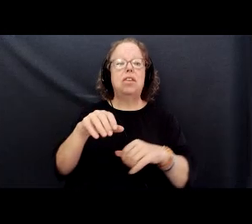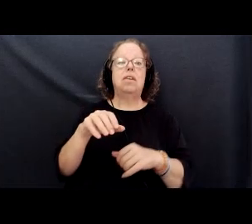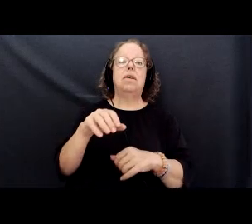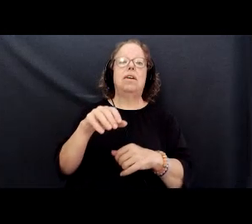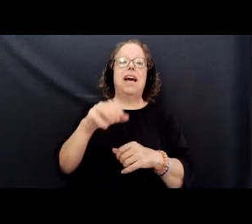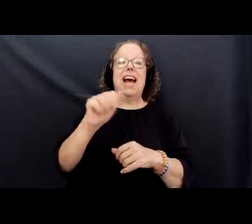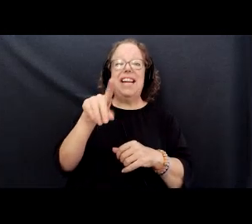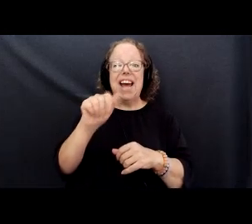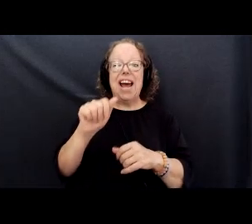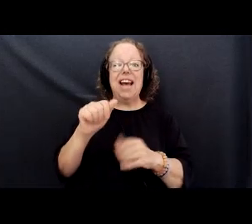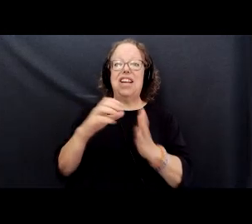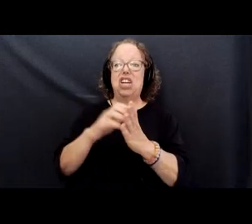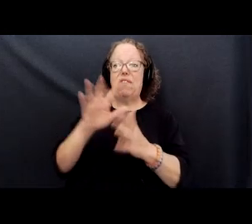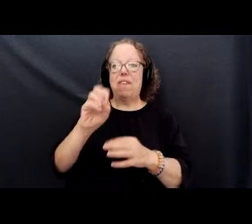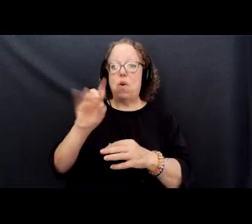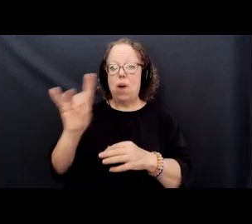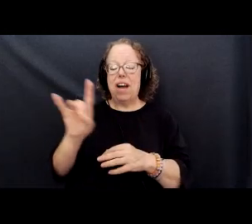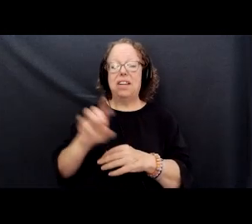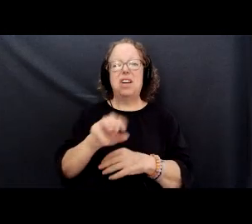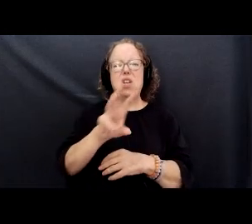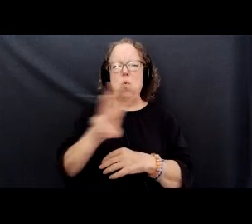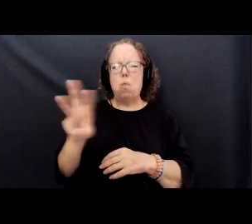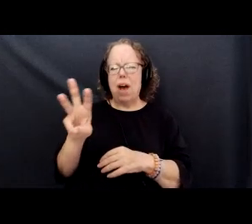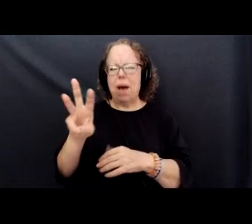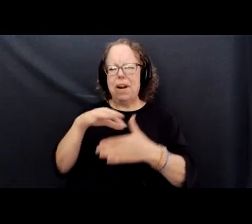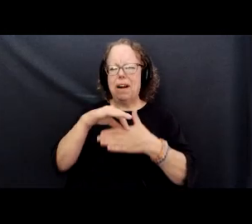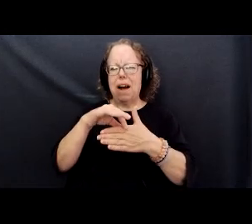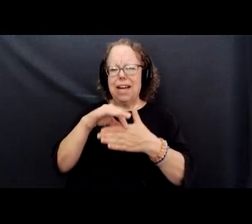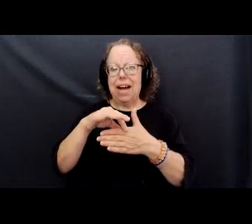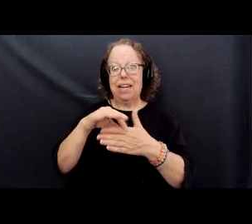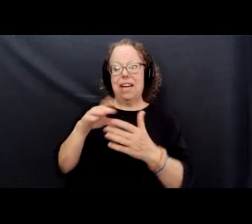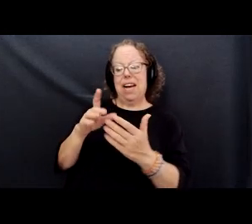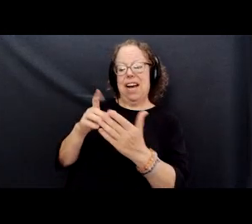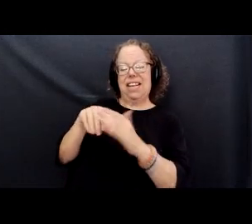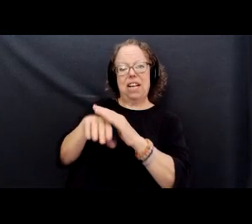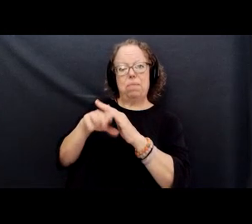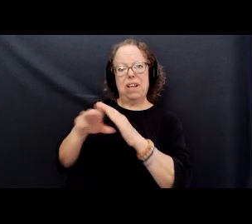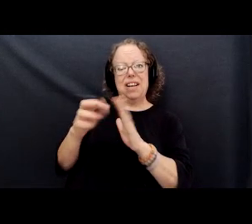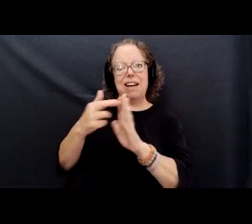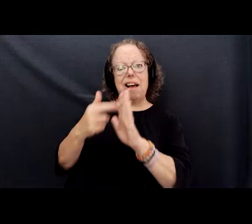and the web content accessibility guidelines which [were] recently updated with the new deadline of